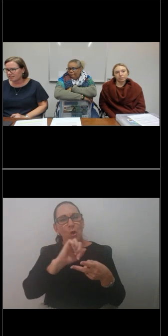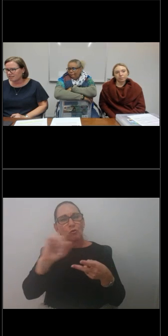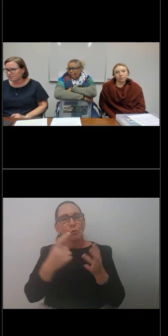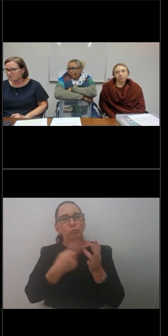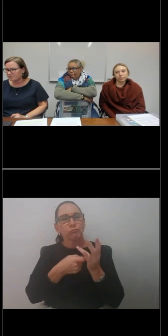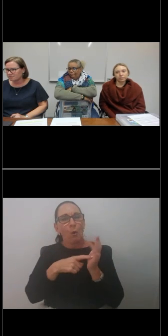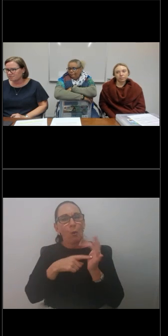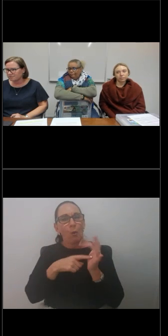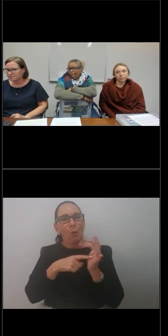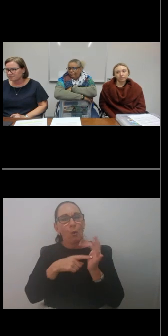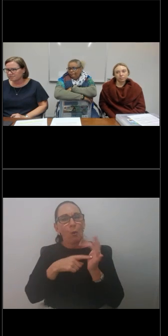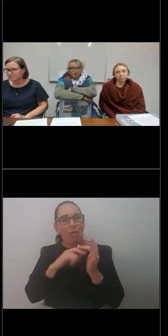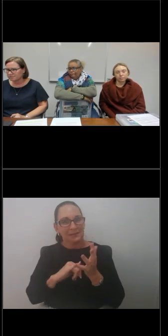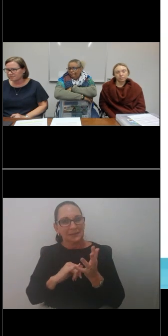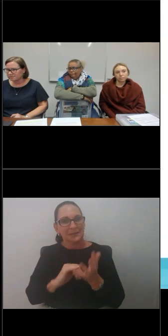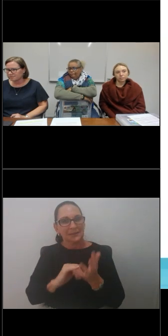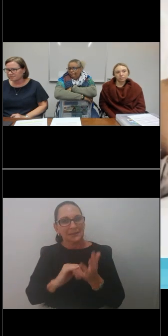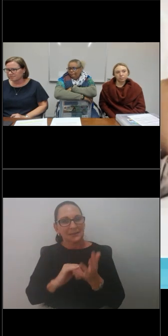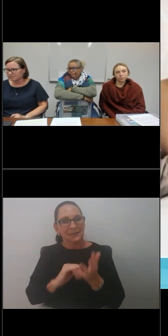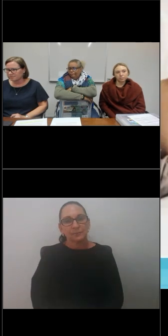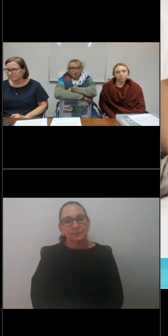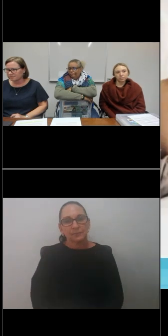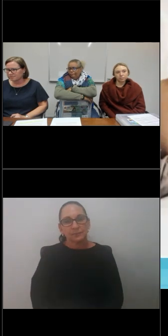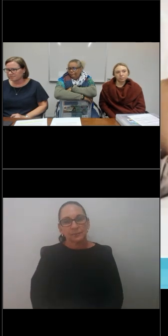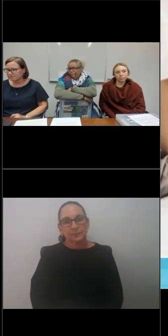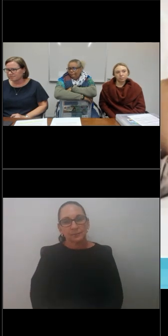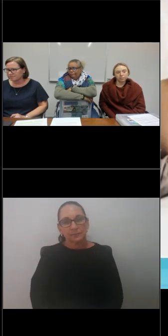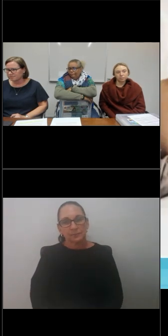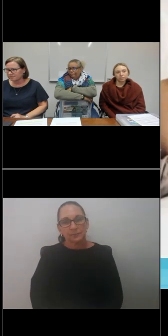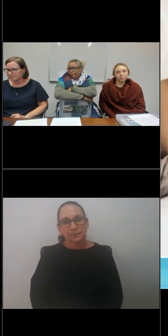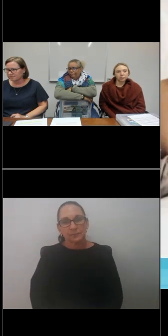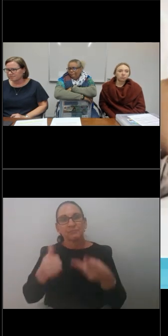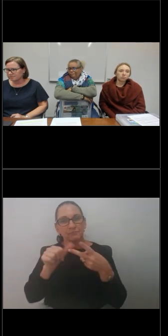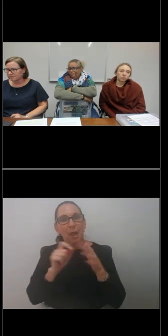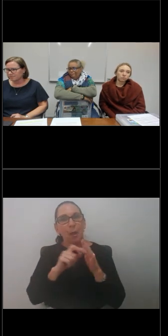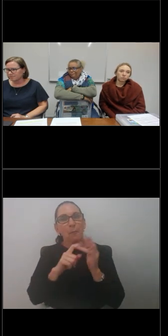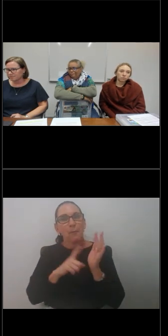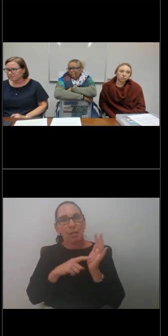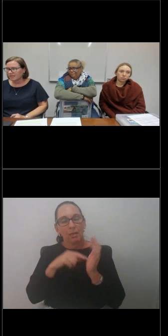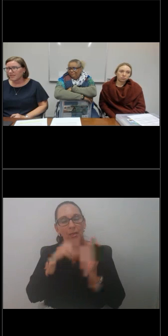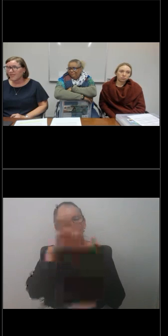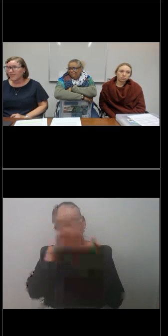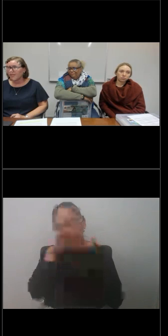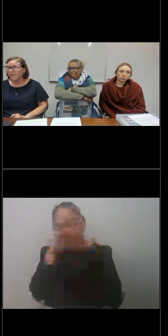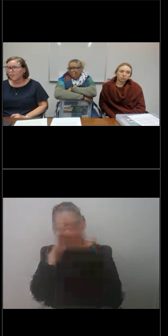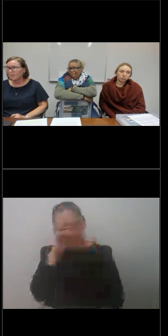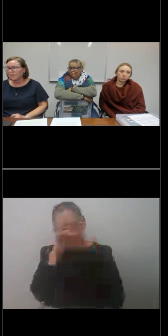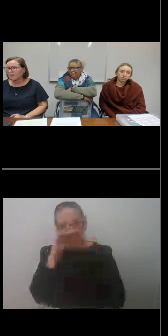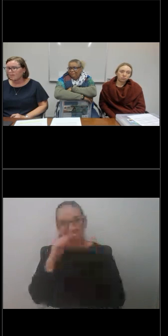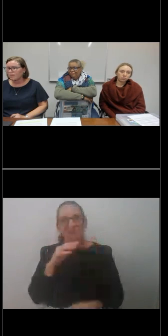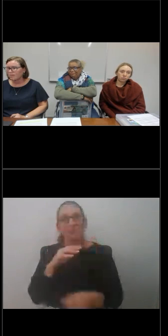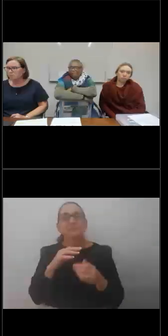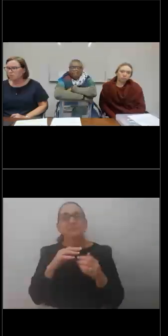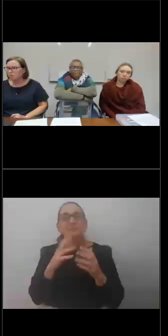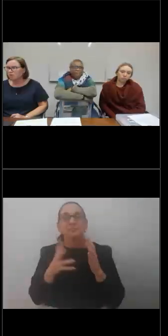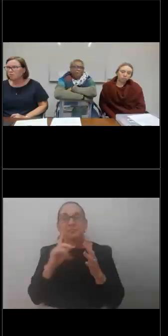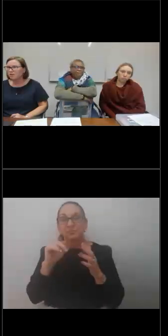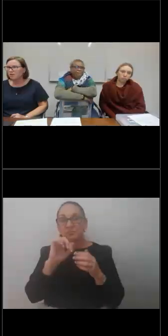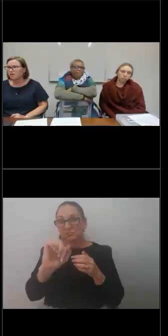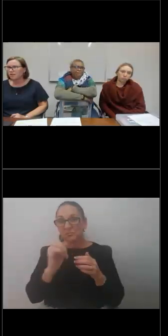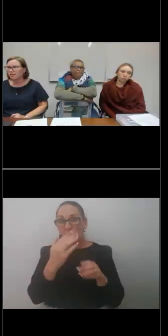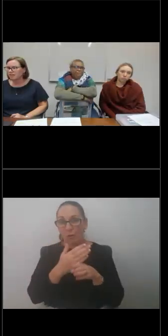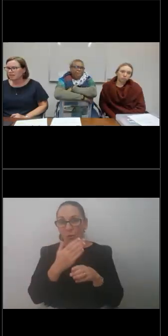now and the options are you a support or community worker